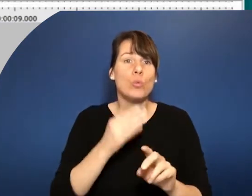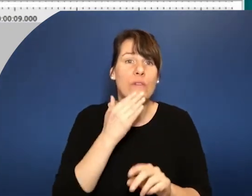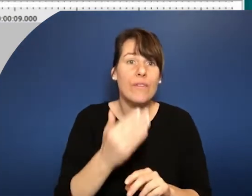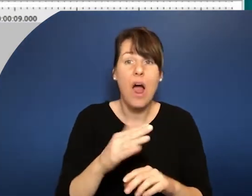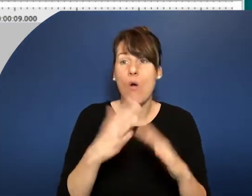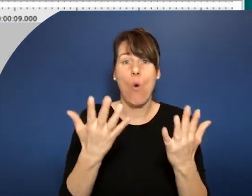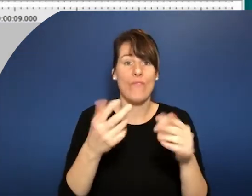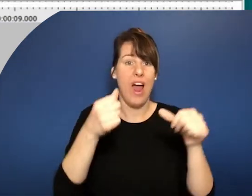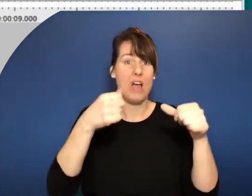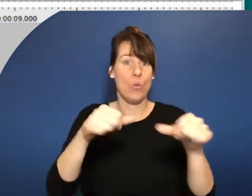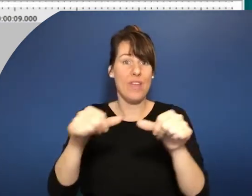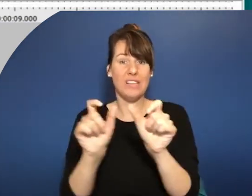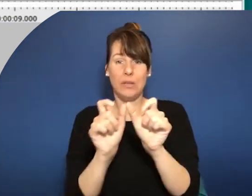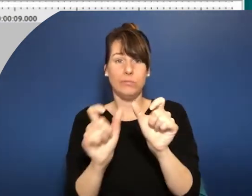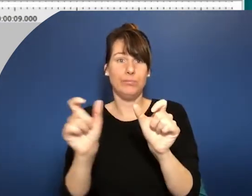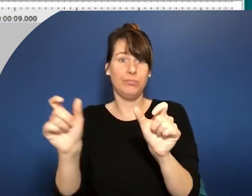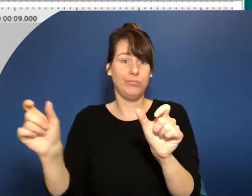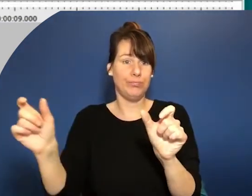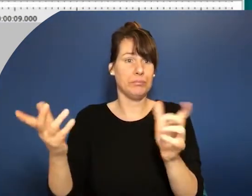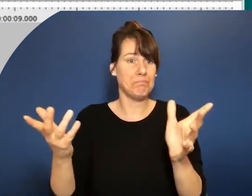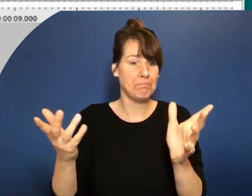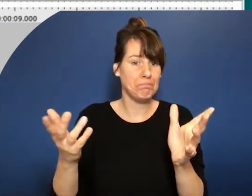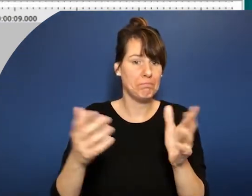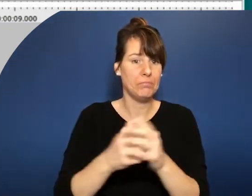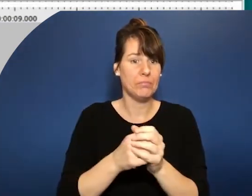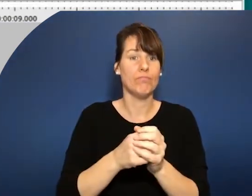Now I want to first create a tier,